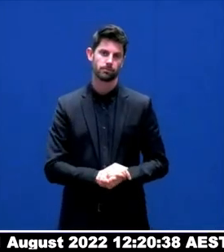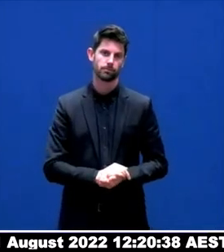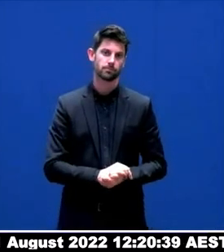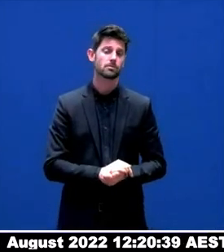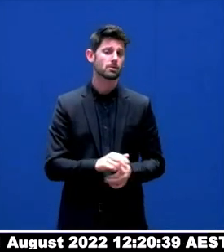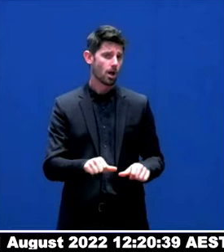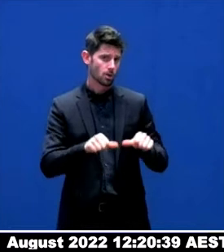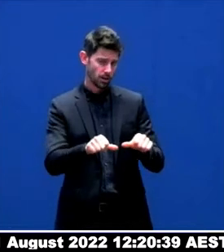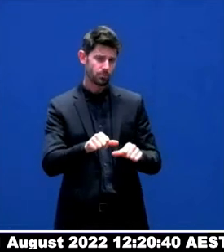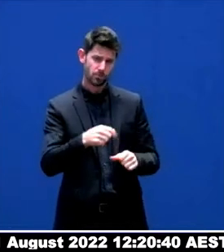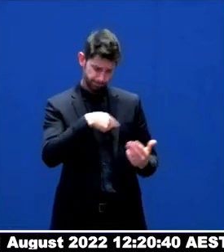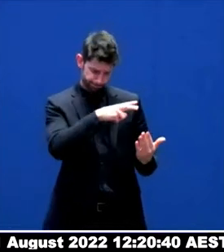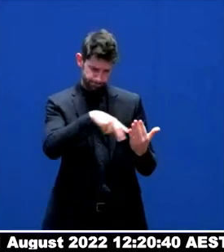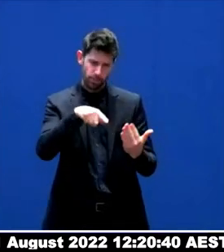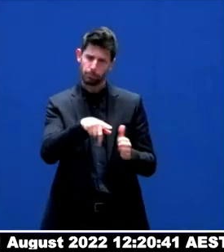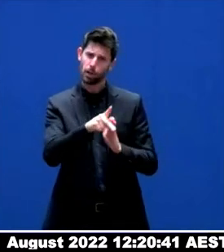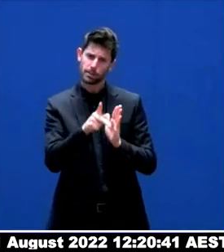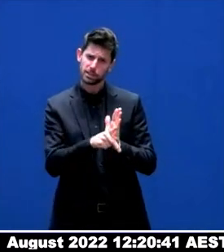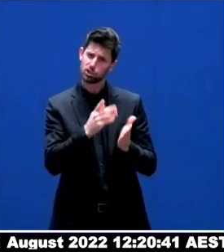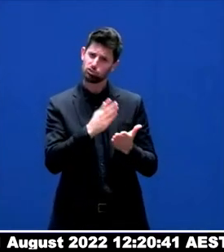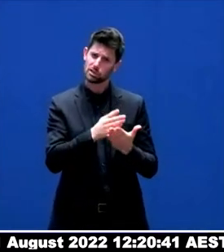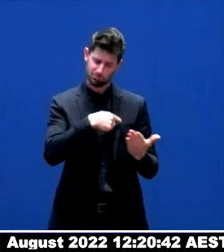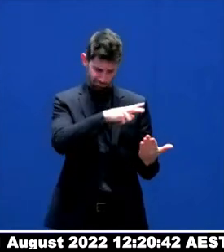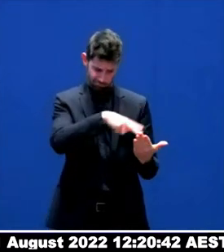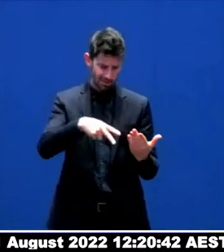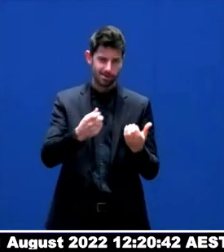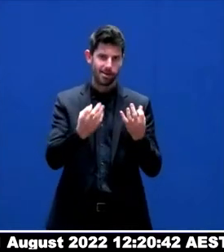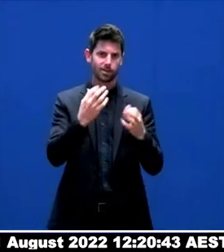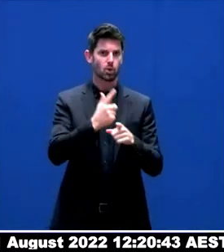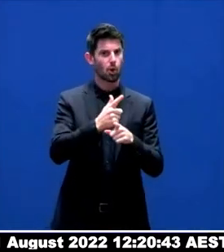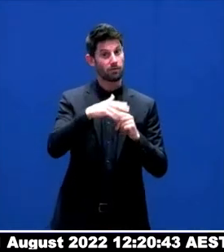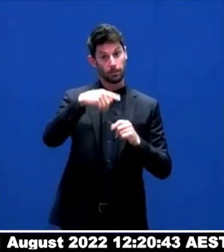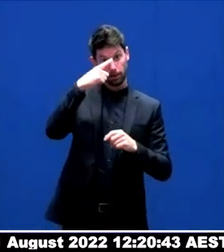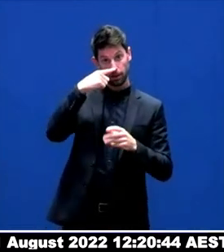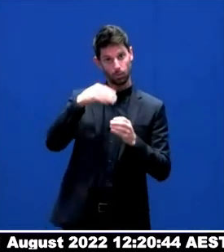There's nothing in there that speaks to the experience of people with disability and